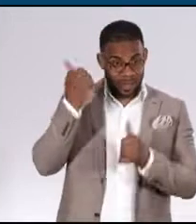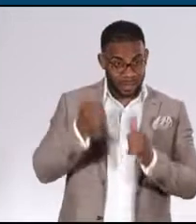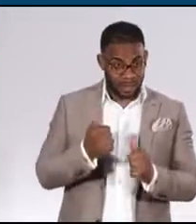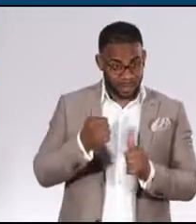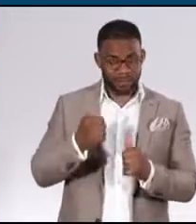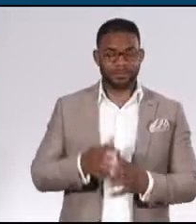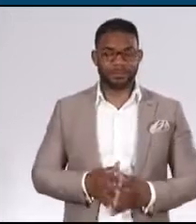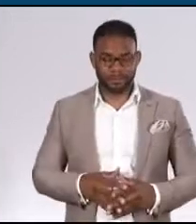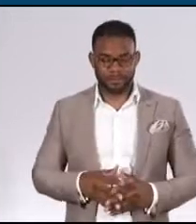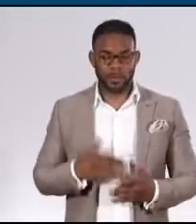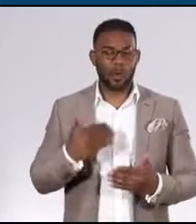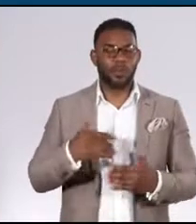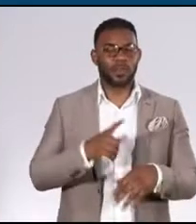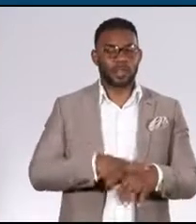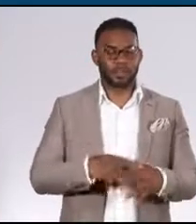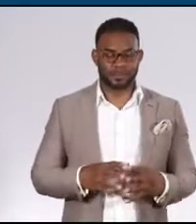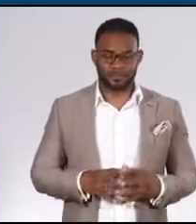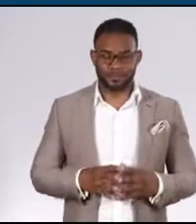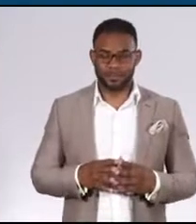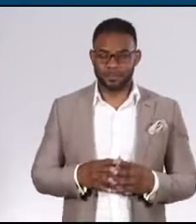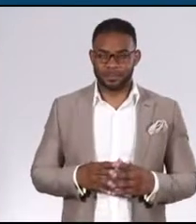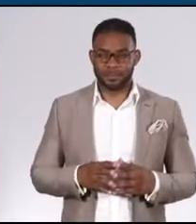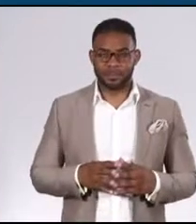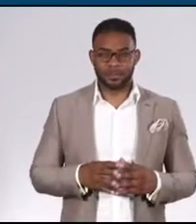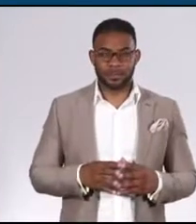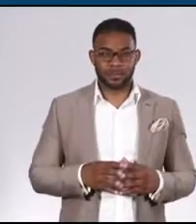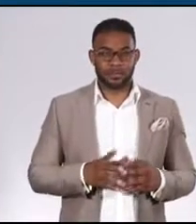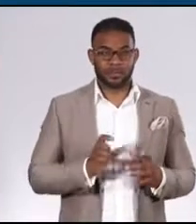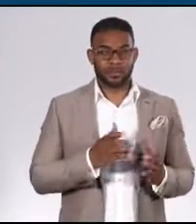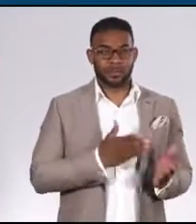over time, importance carries over to um